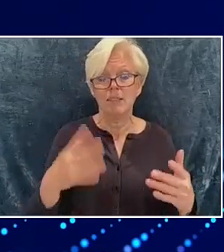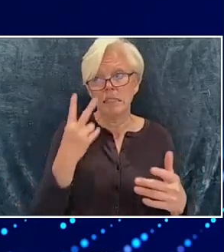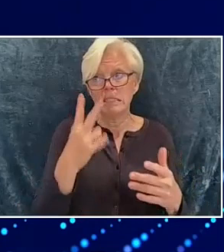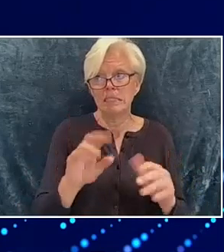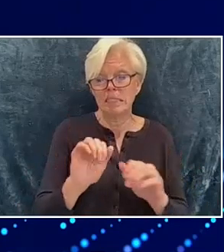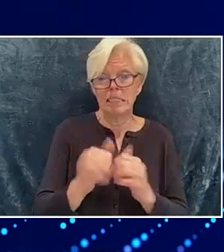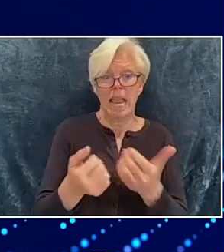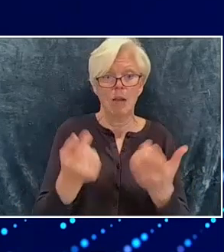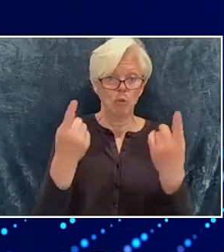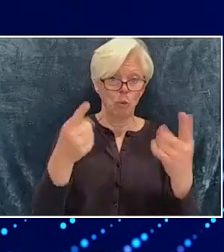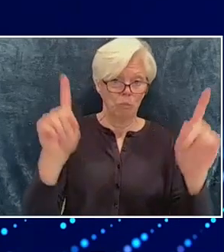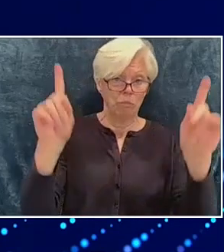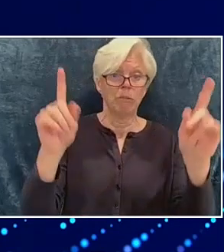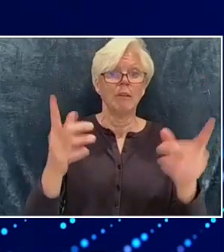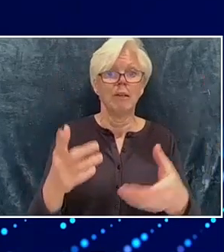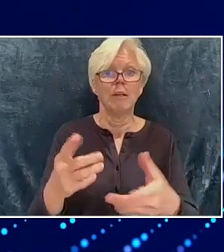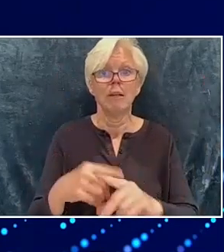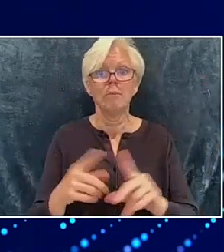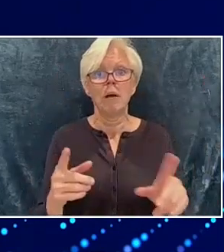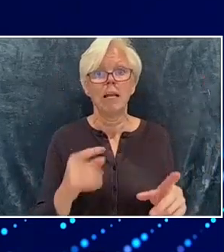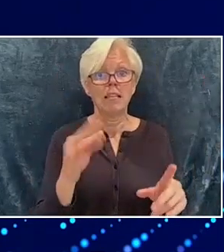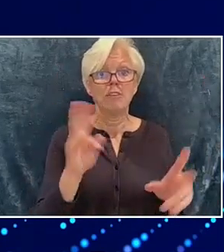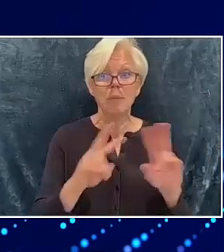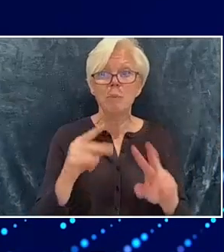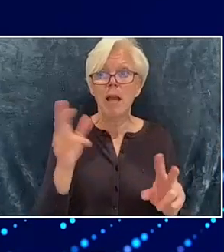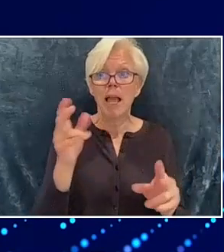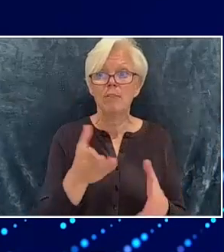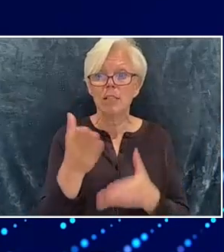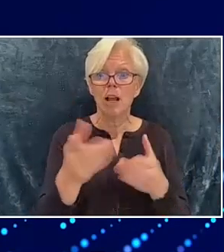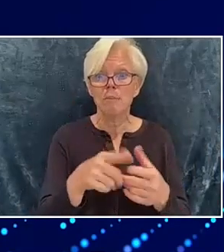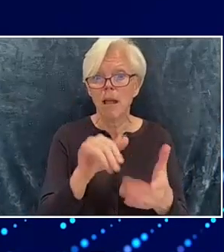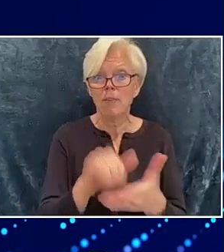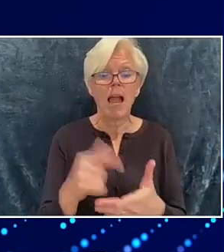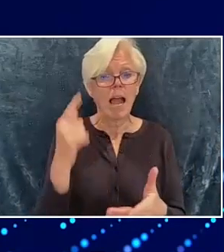So if folks have suggestions about that, I think we would be open to them.